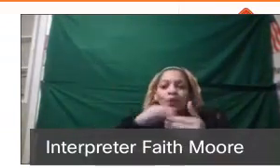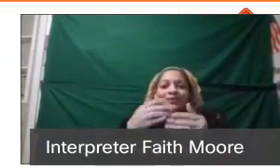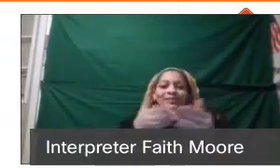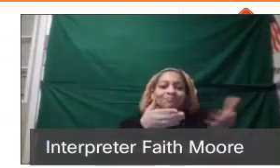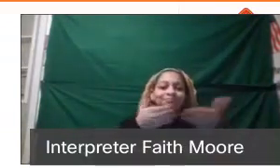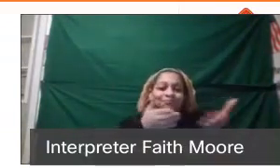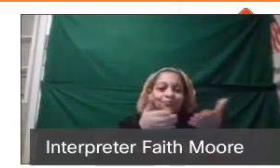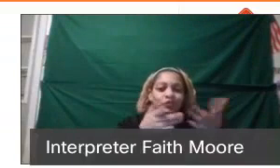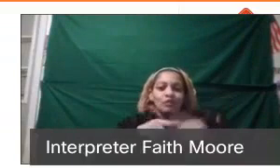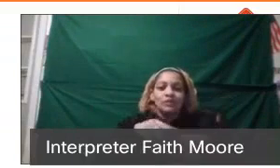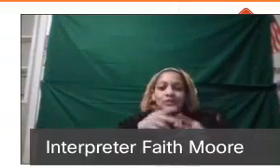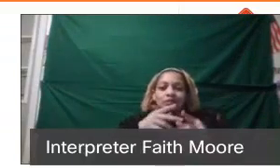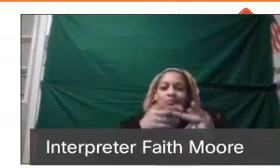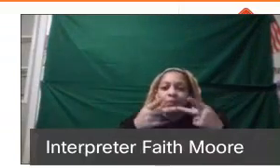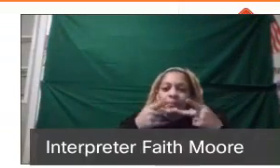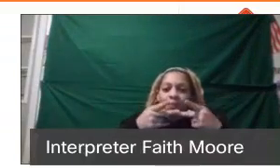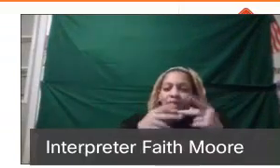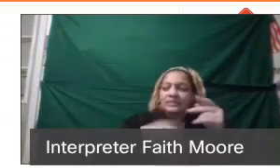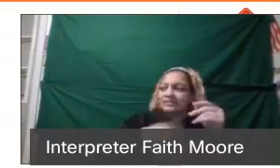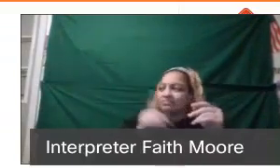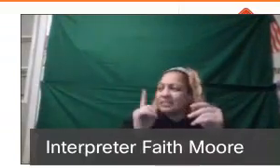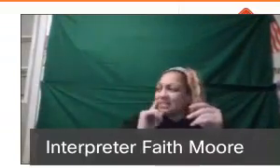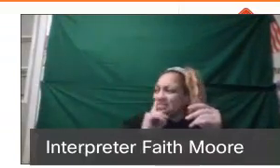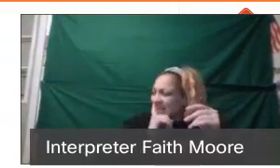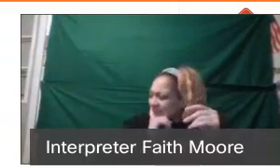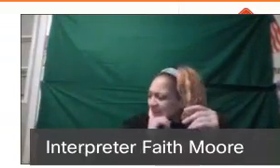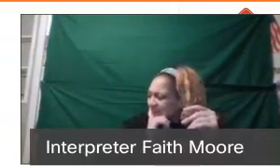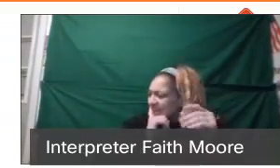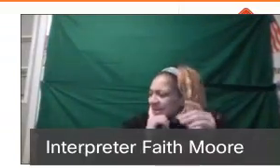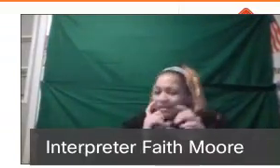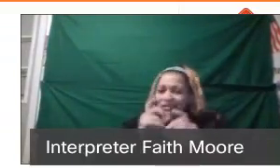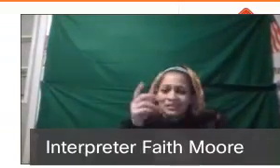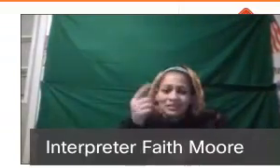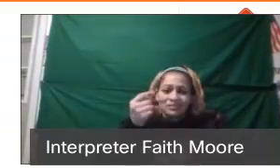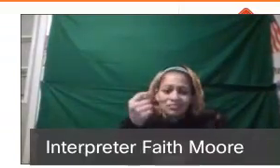Um, I would take tanker trucks would be the best description.